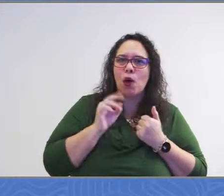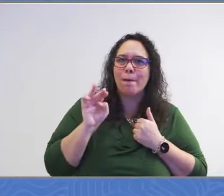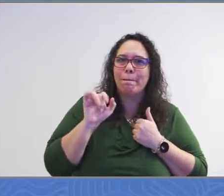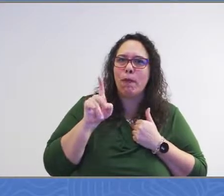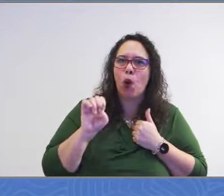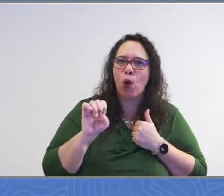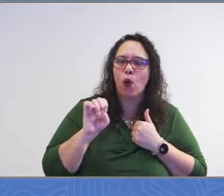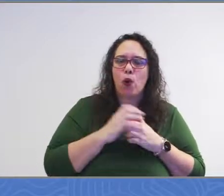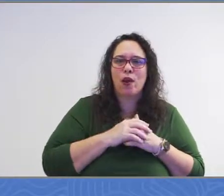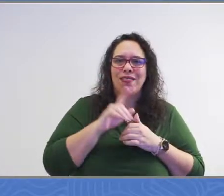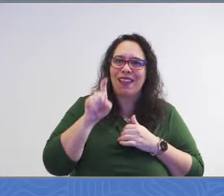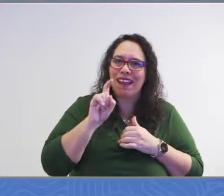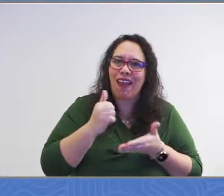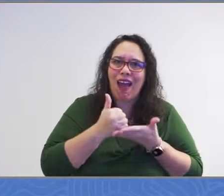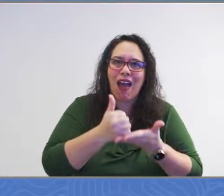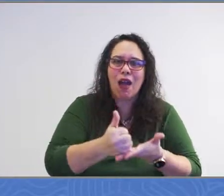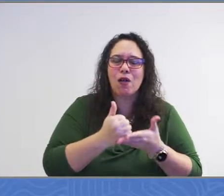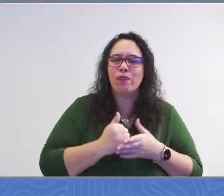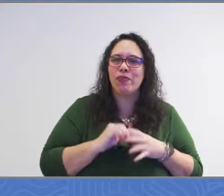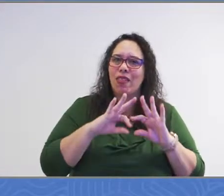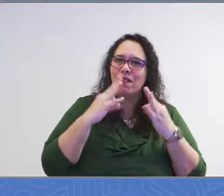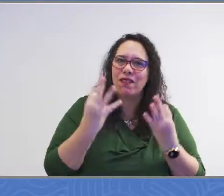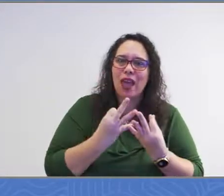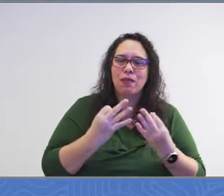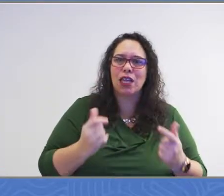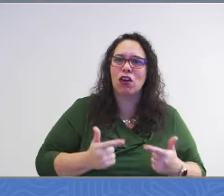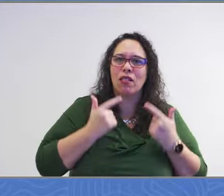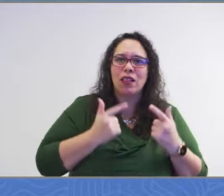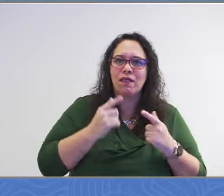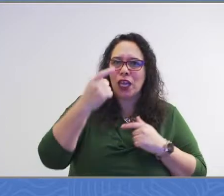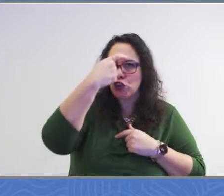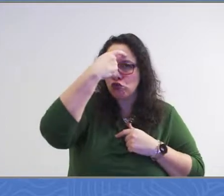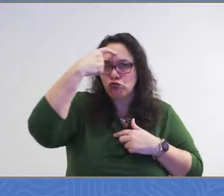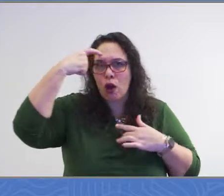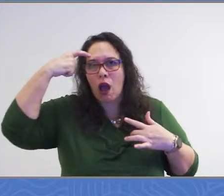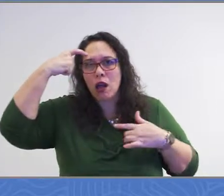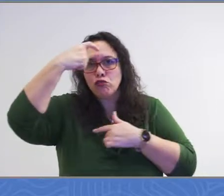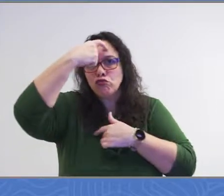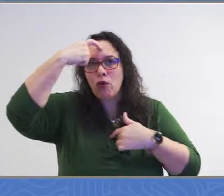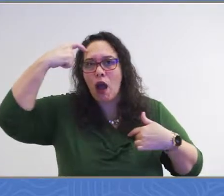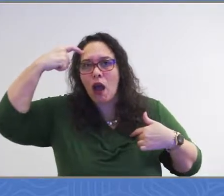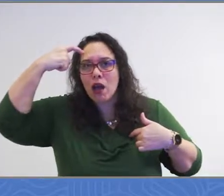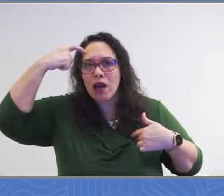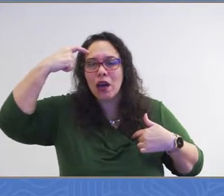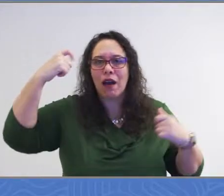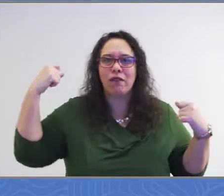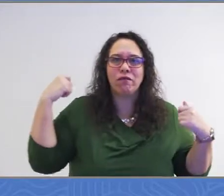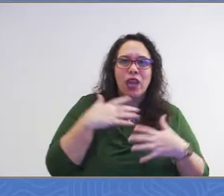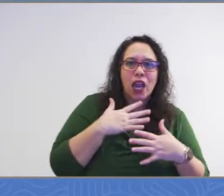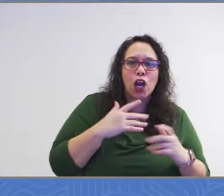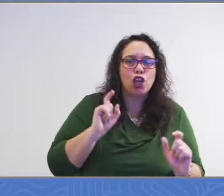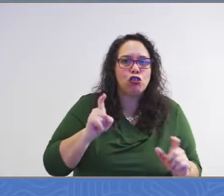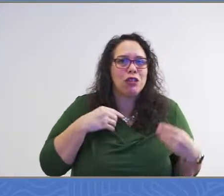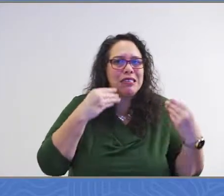These families are living in trauma and fear. You need to give them resources, you need to give them access.